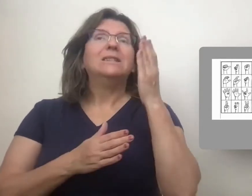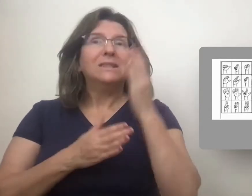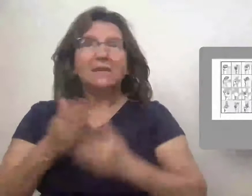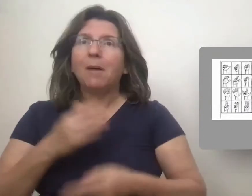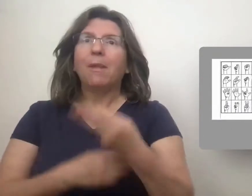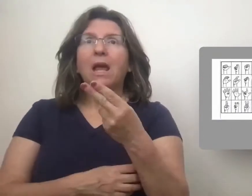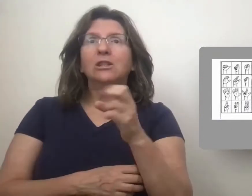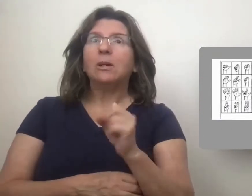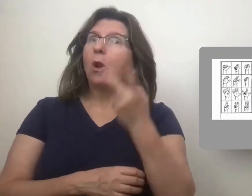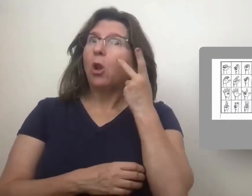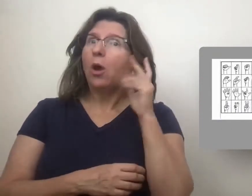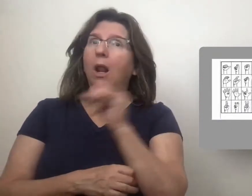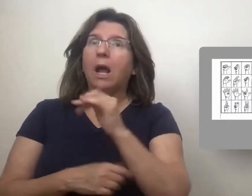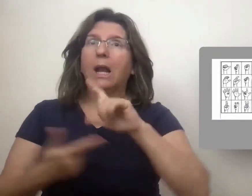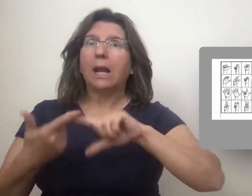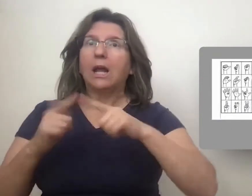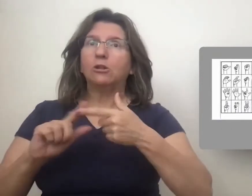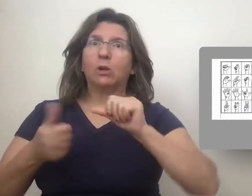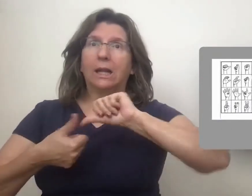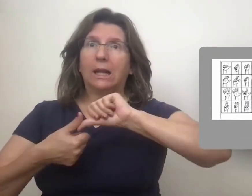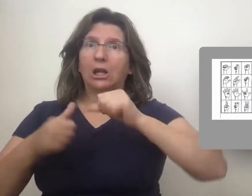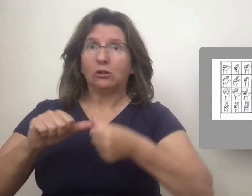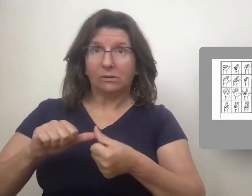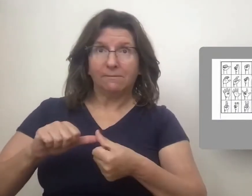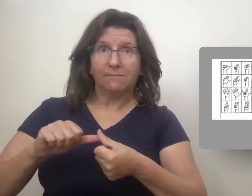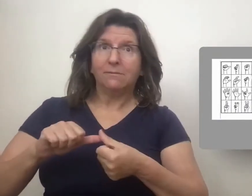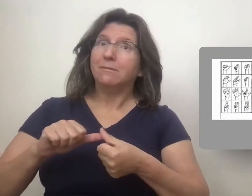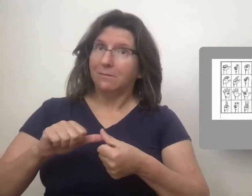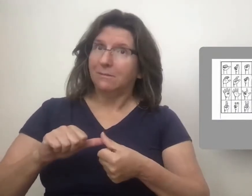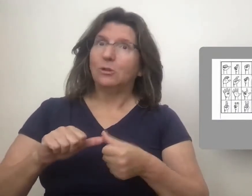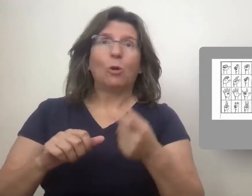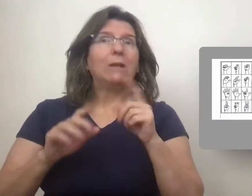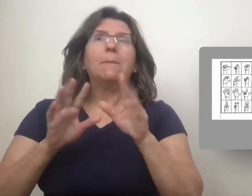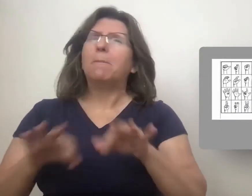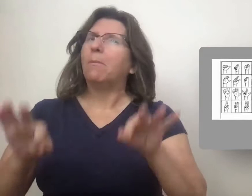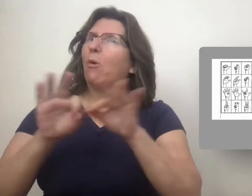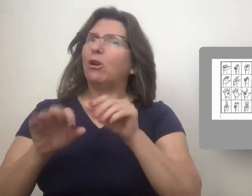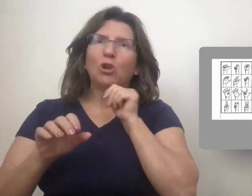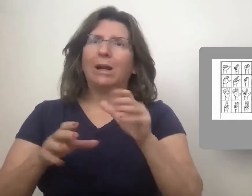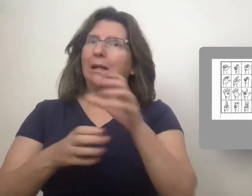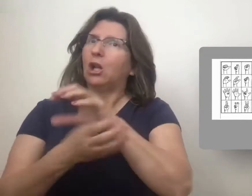Some of them are fingerspelled alphabet letters.